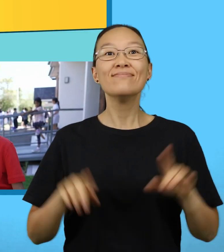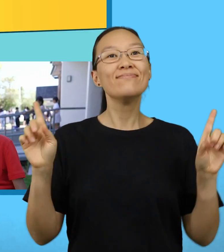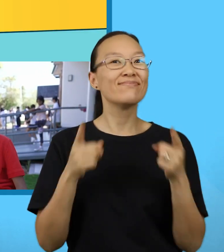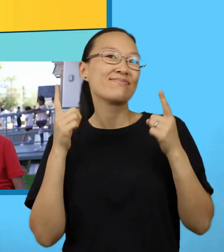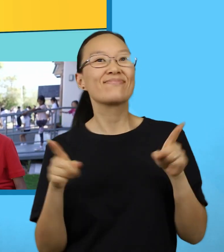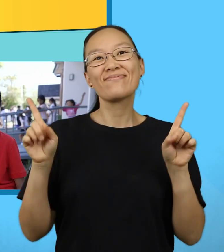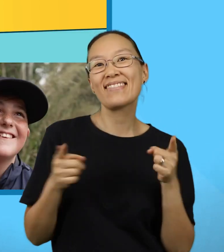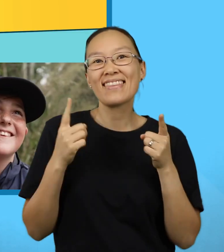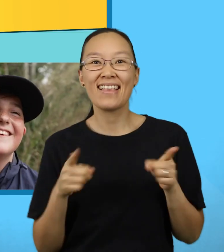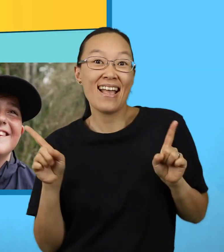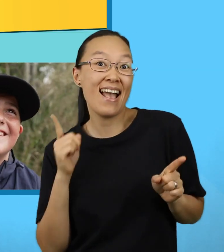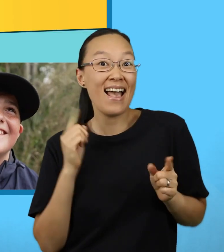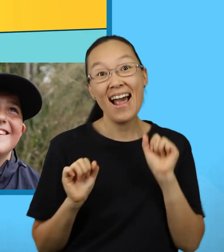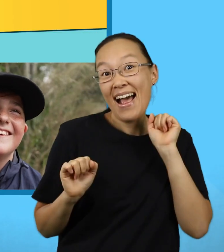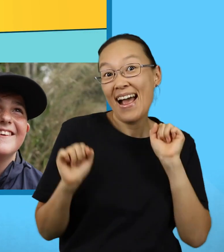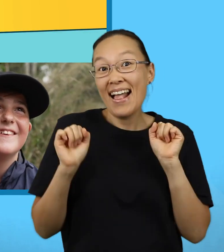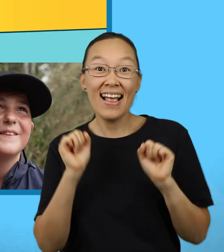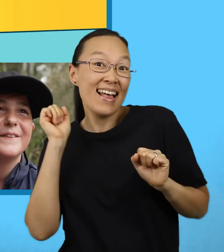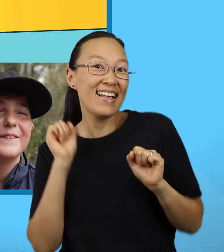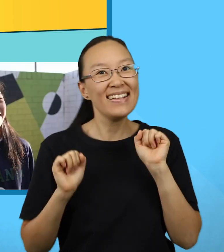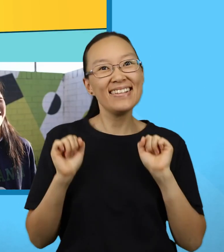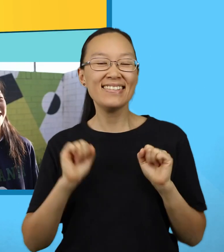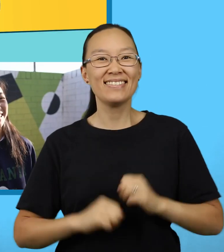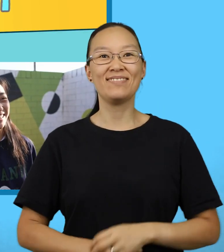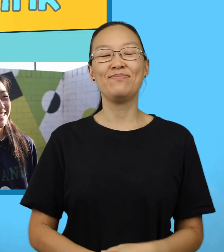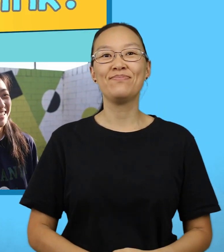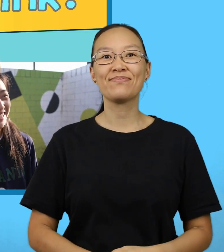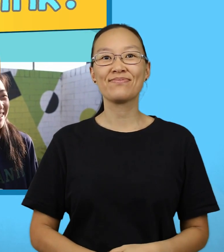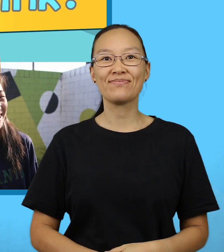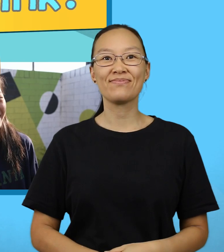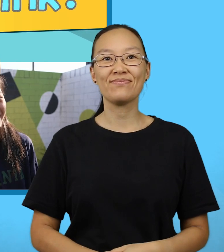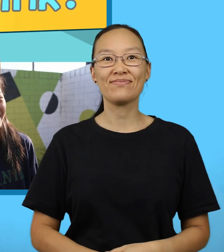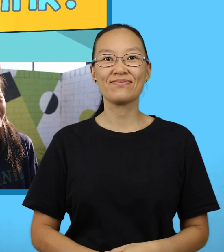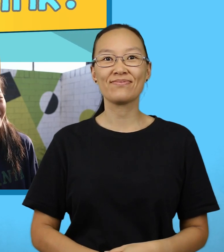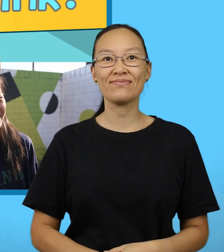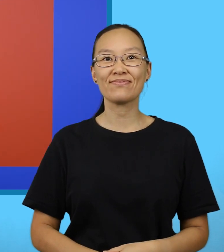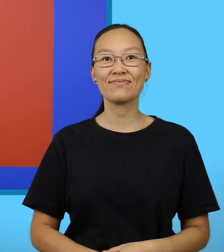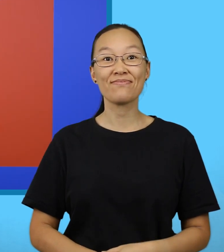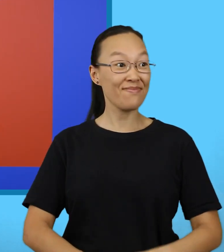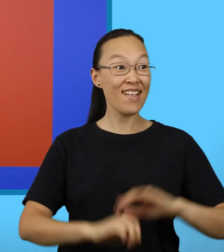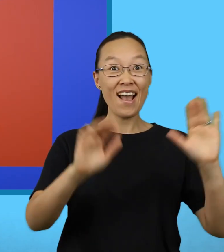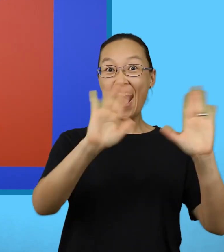What do kids think Oh, hello.